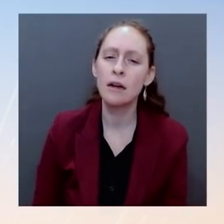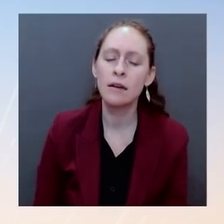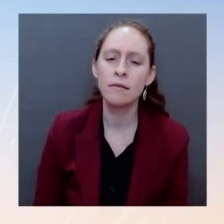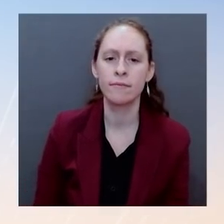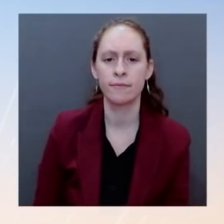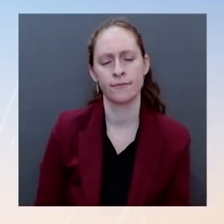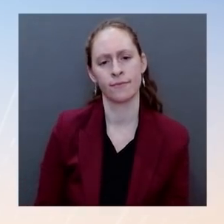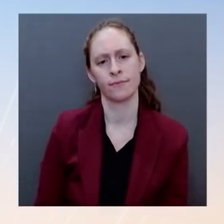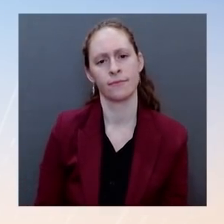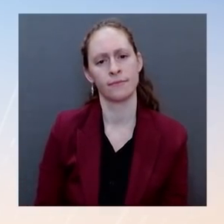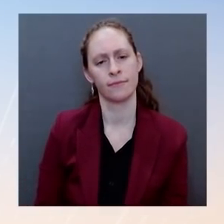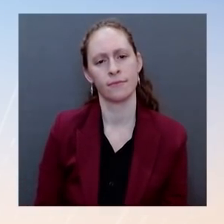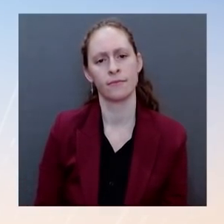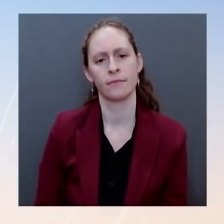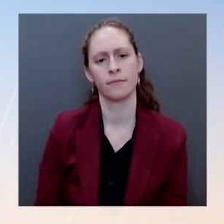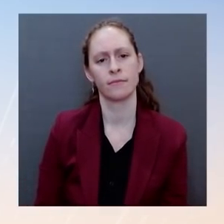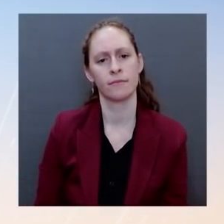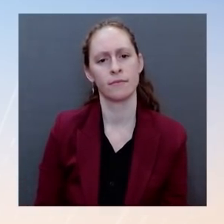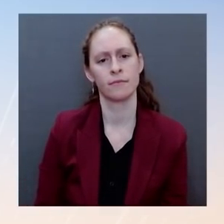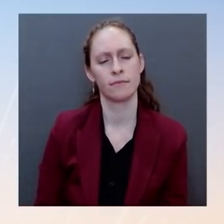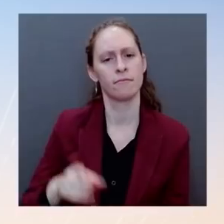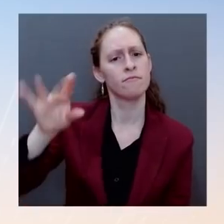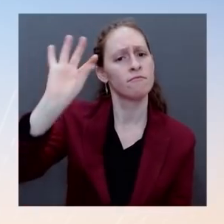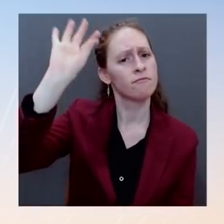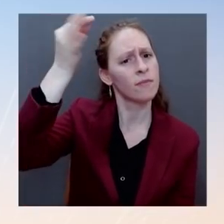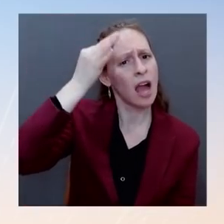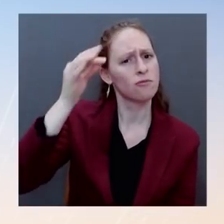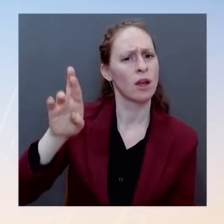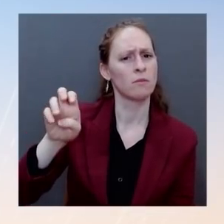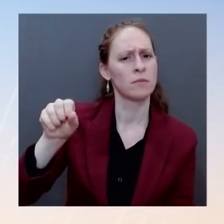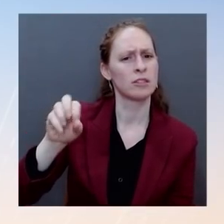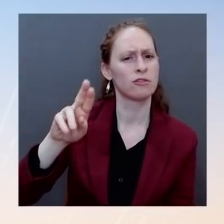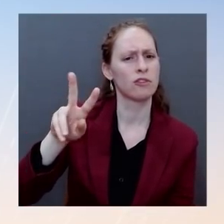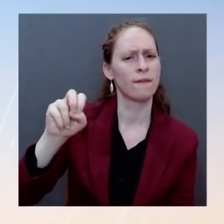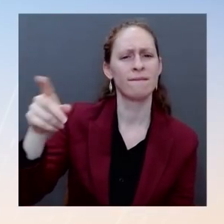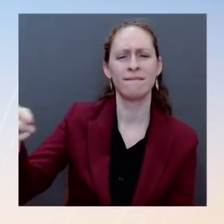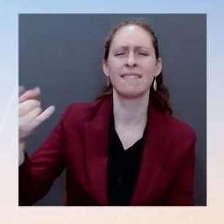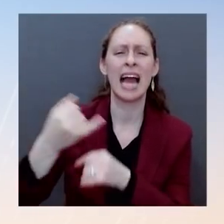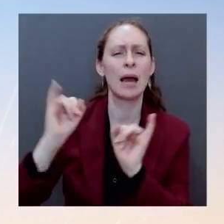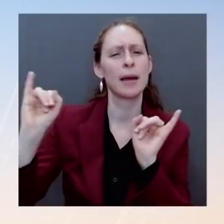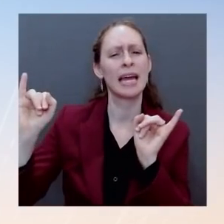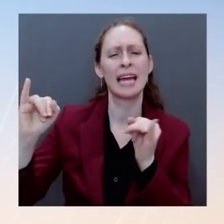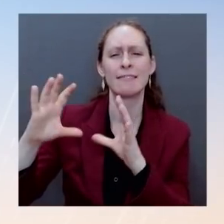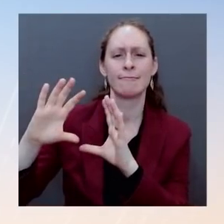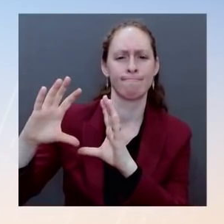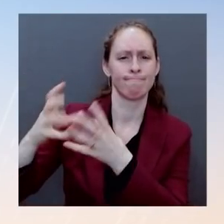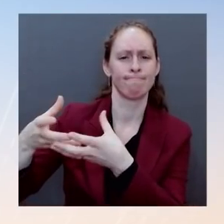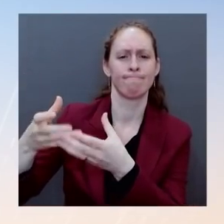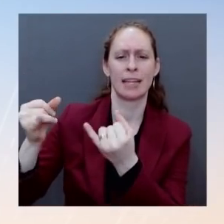I would say that if you look at the market, you don't see -- you haven't seen a noticeable move